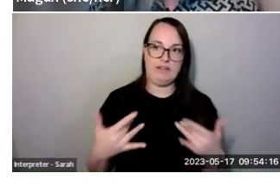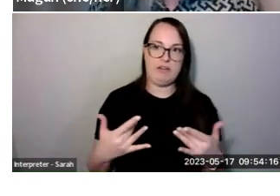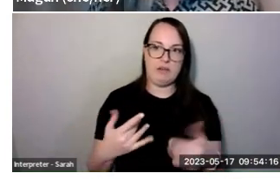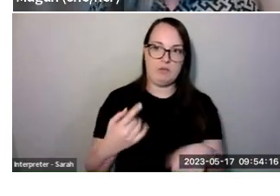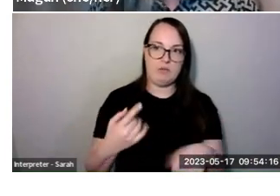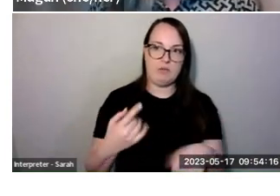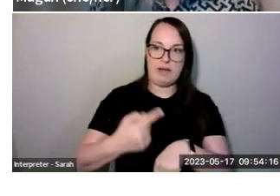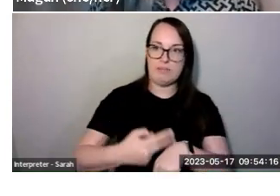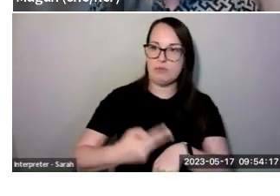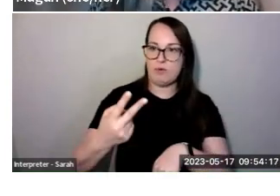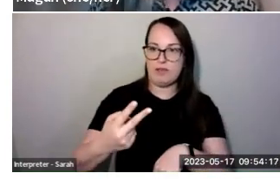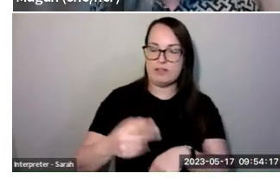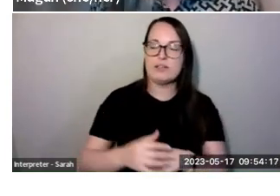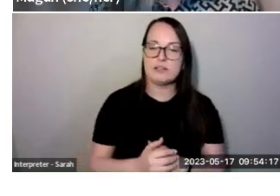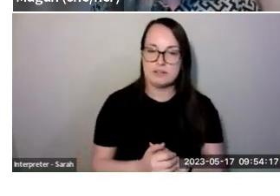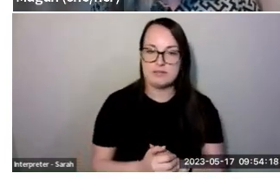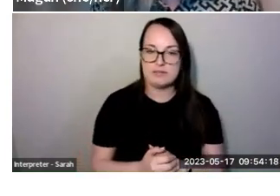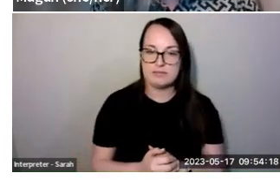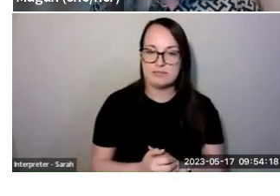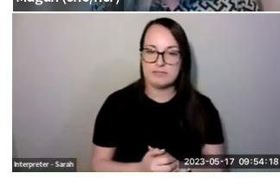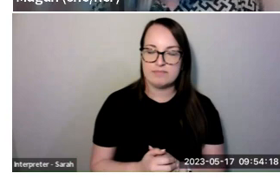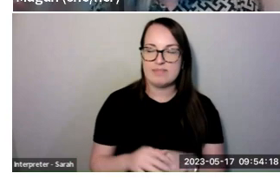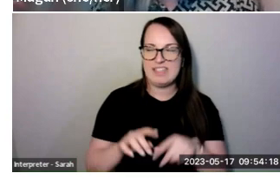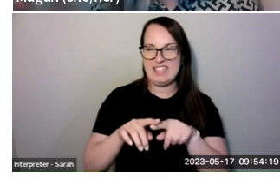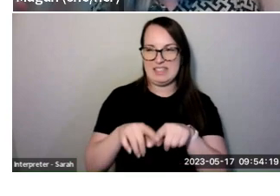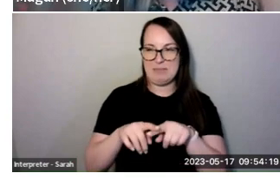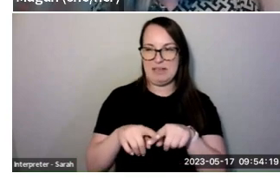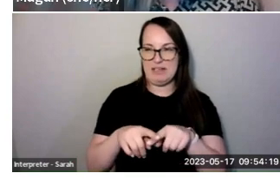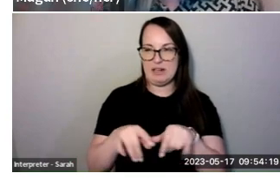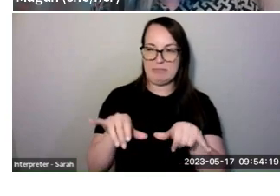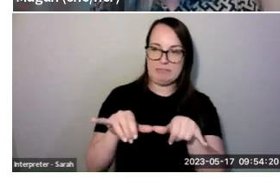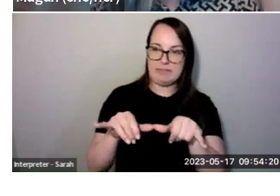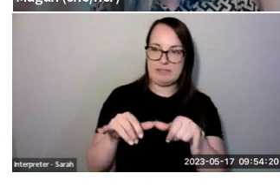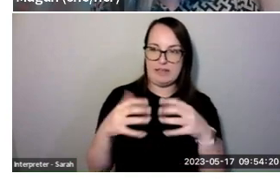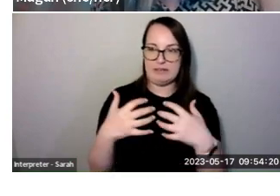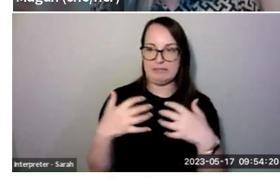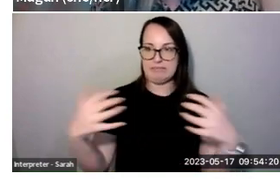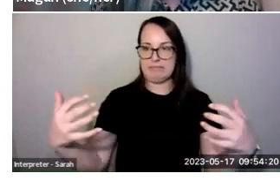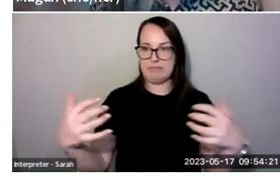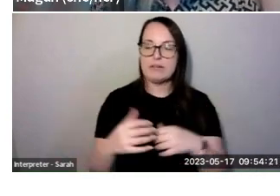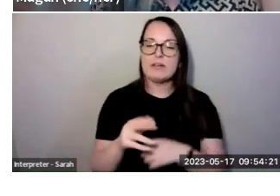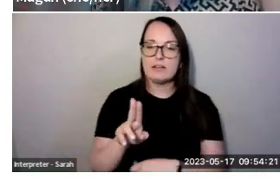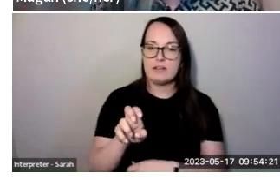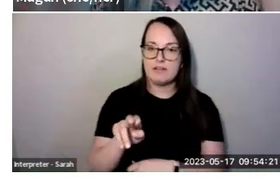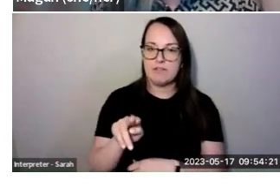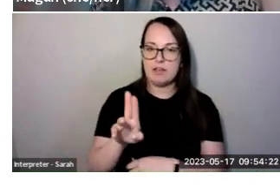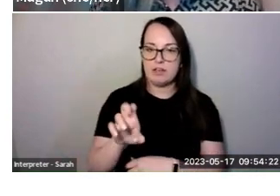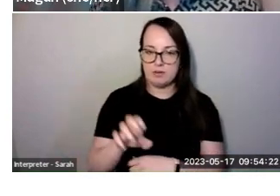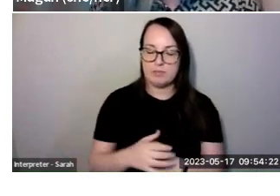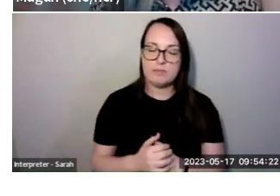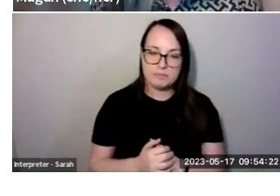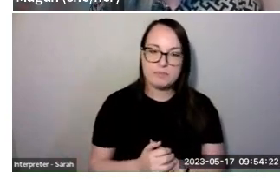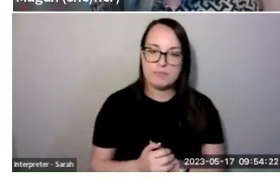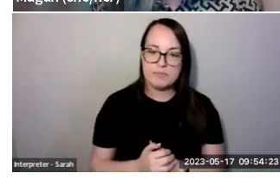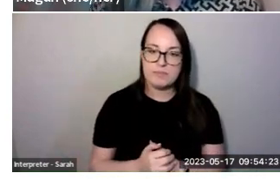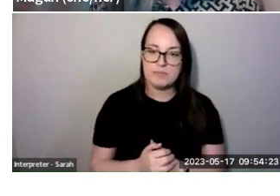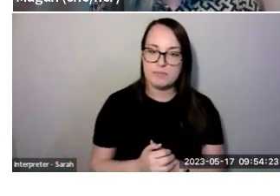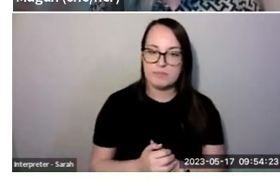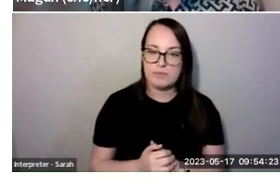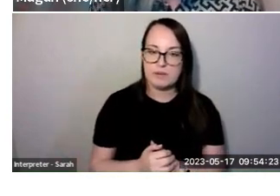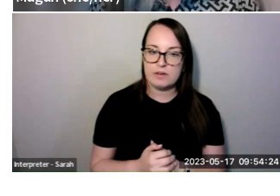We are generally only at an event once or twice depending on the size of the venue. You